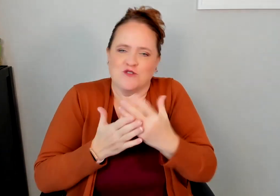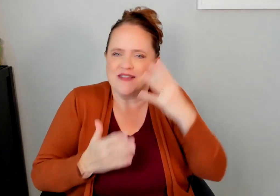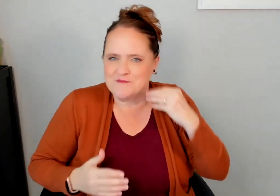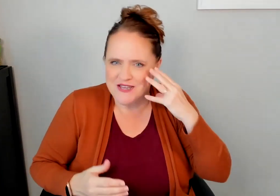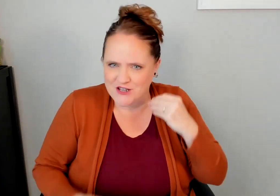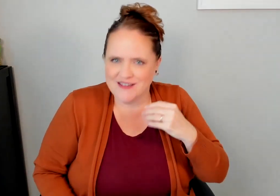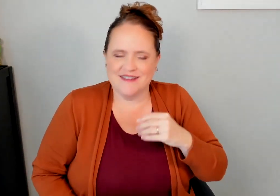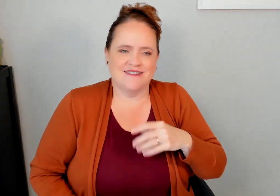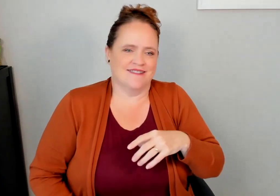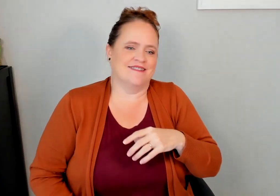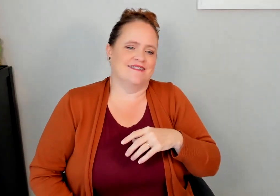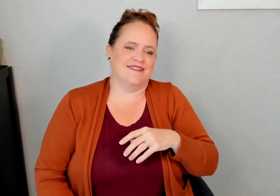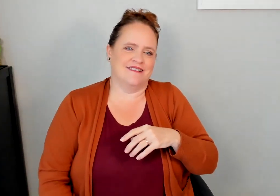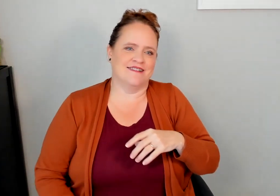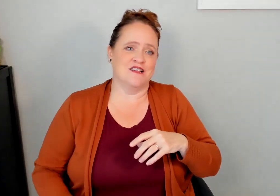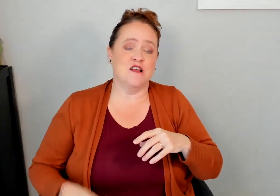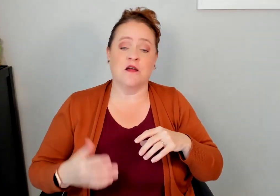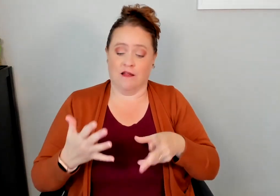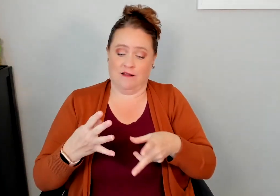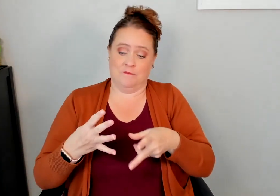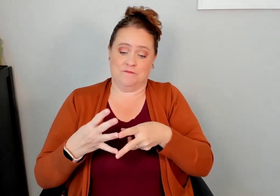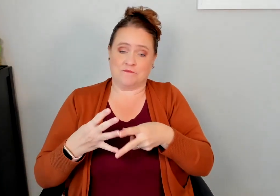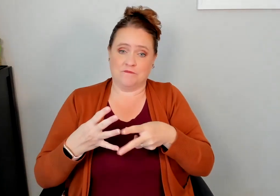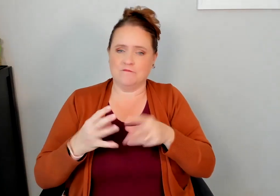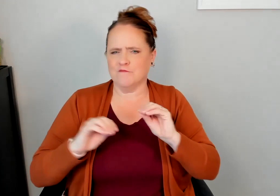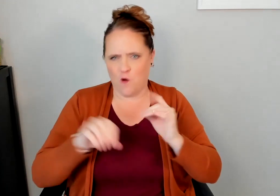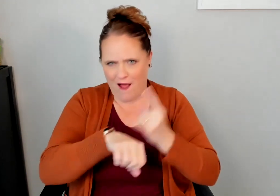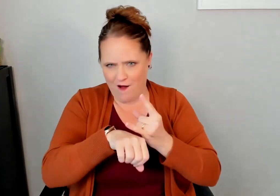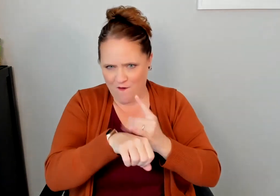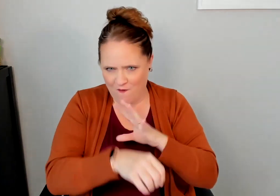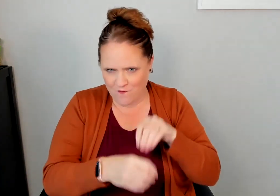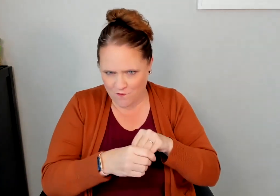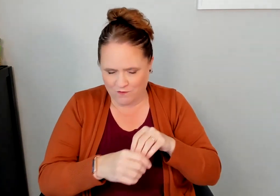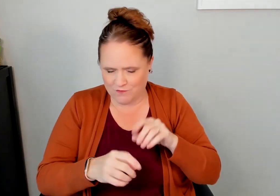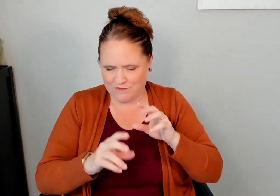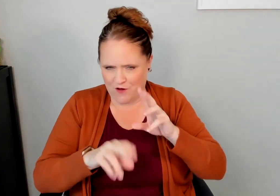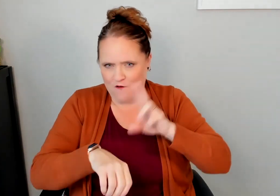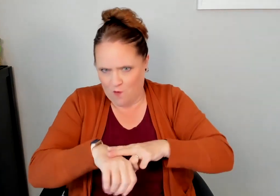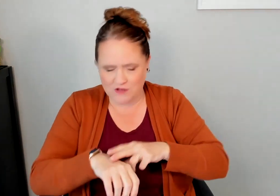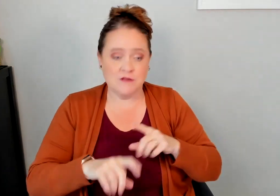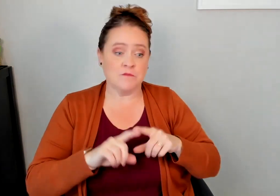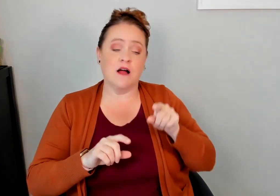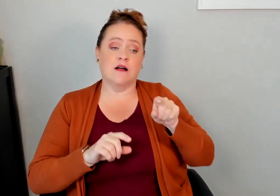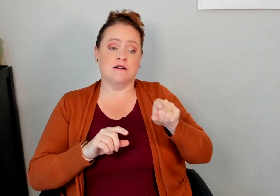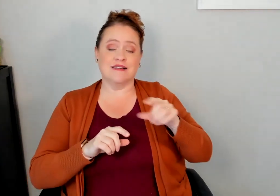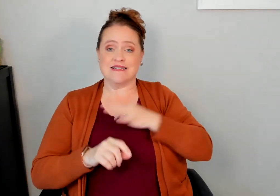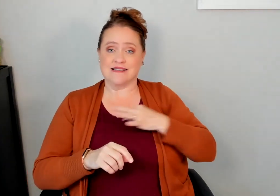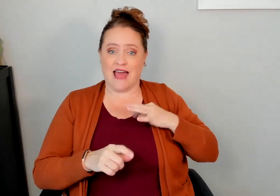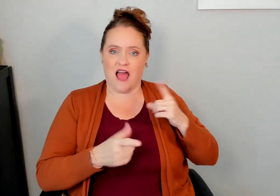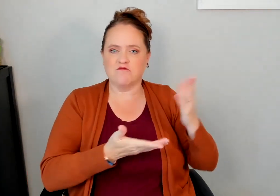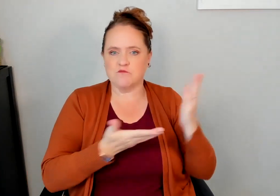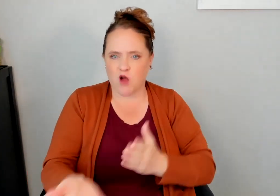was kind of a good and fun experience the youngest two of course did not have any alcohol but the